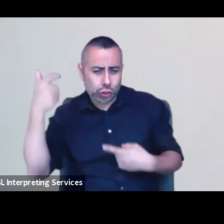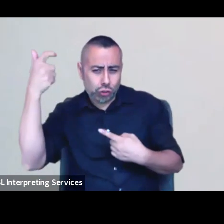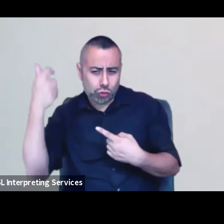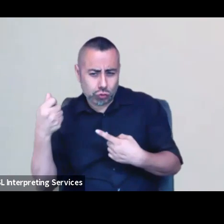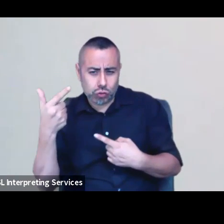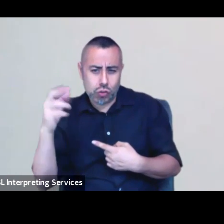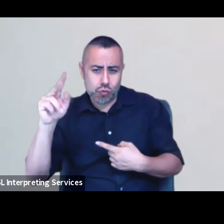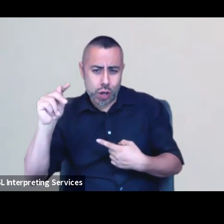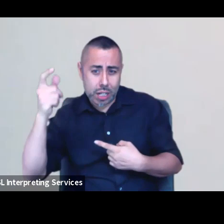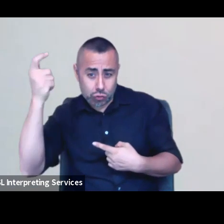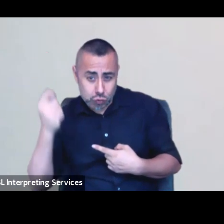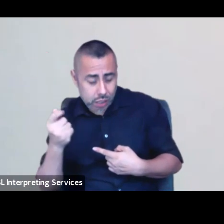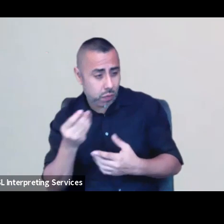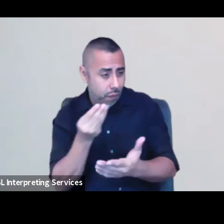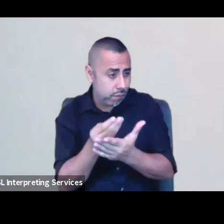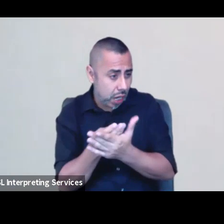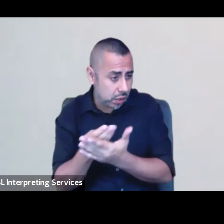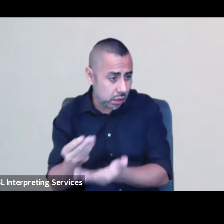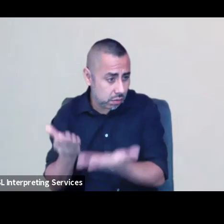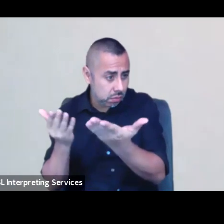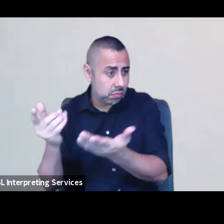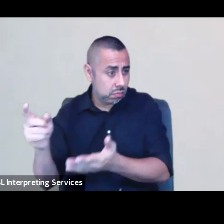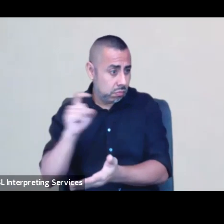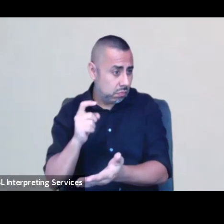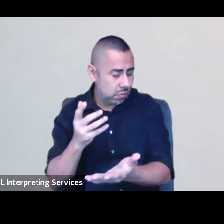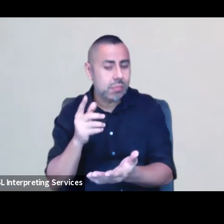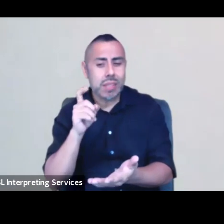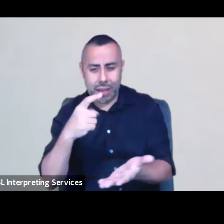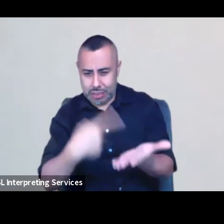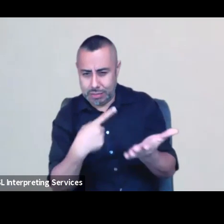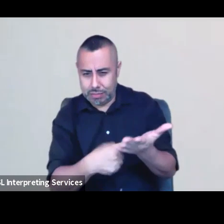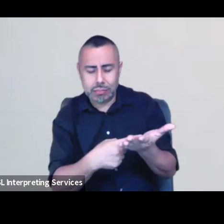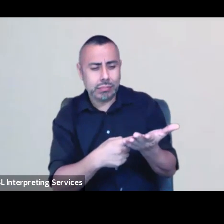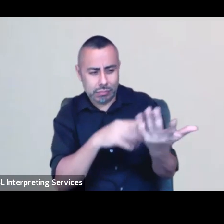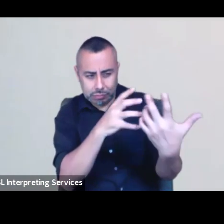And a rule, we encourage folks to set aside 20 to 25%